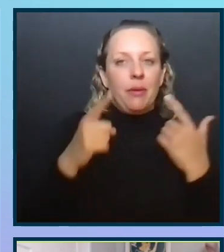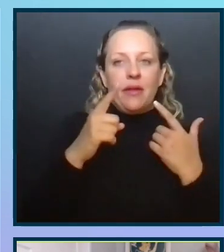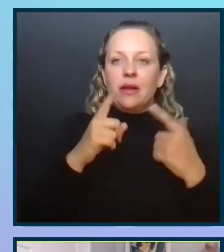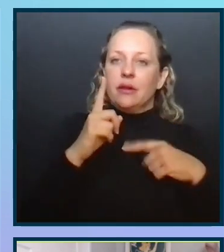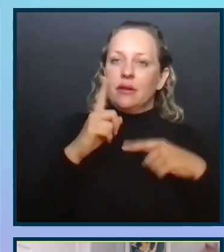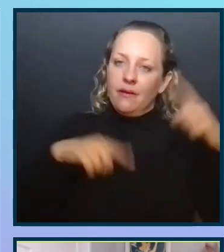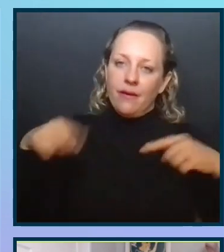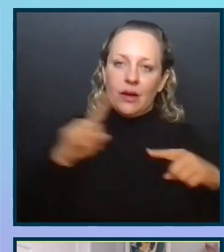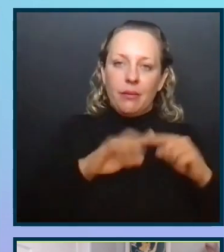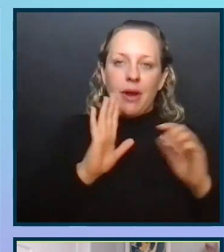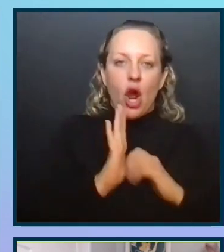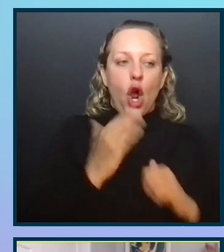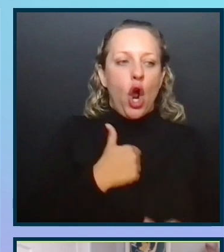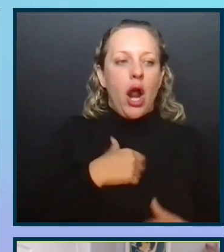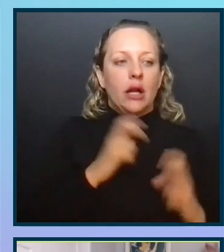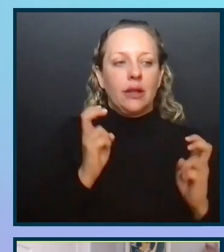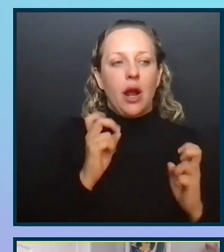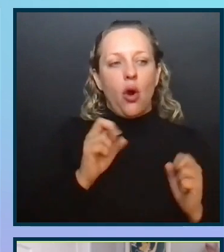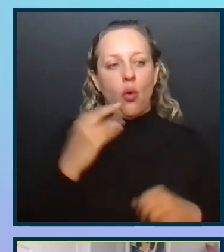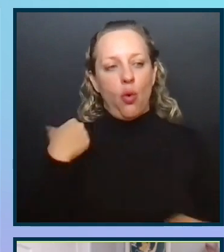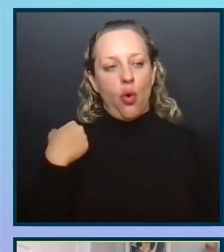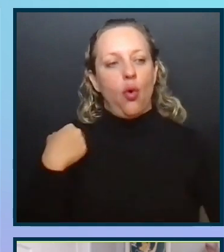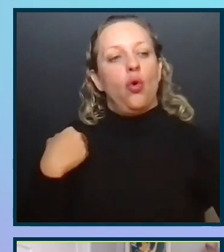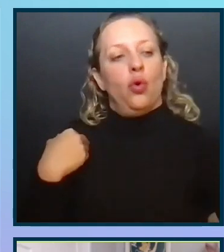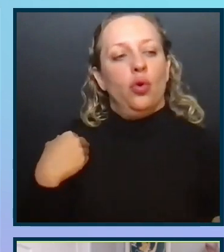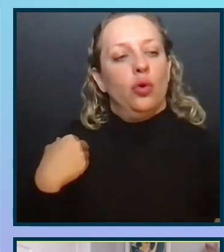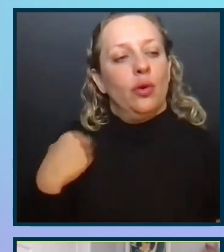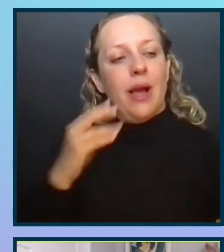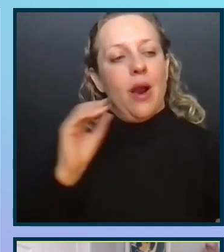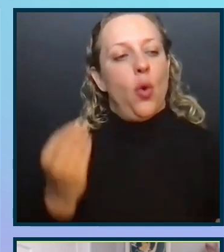depending on our titles, our roles and our organizations.